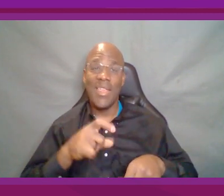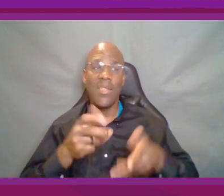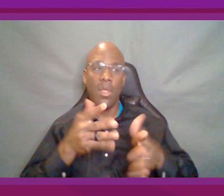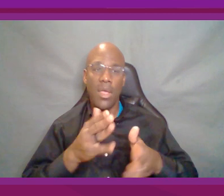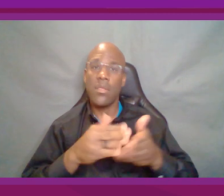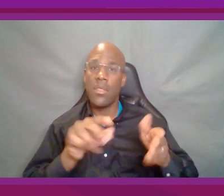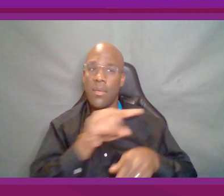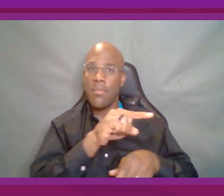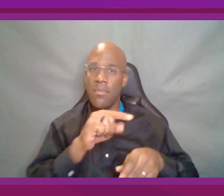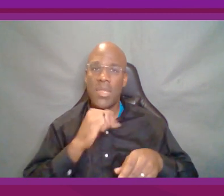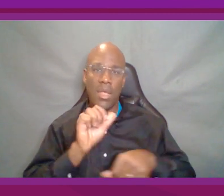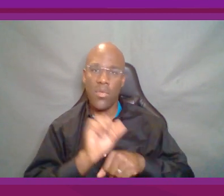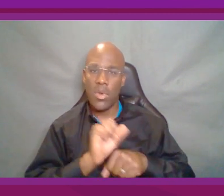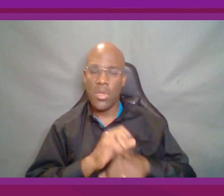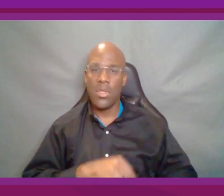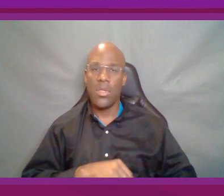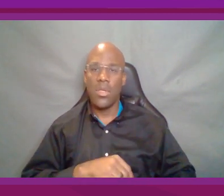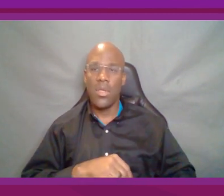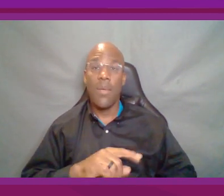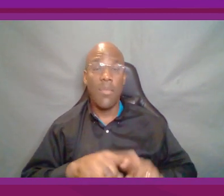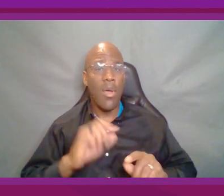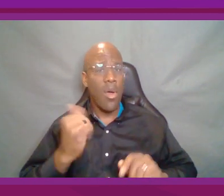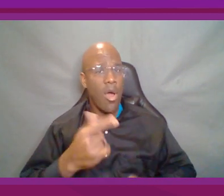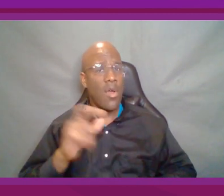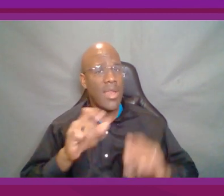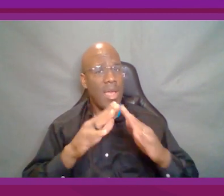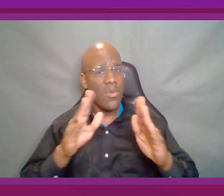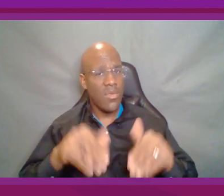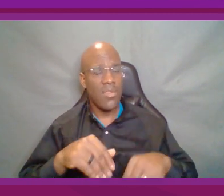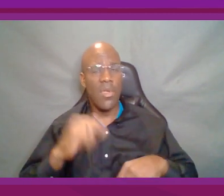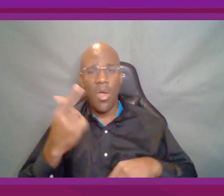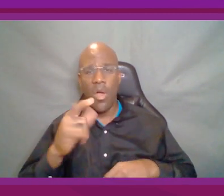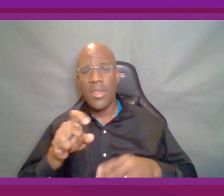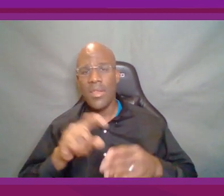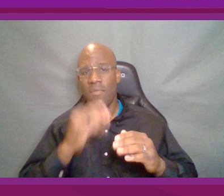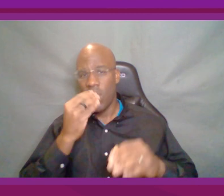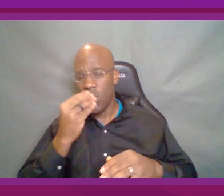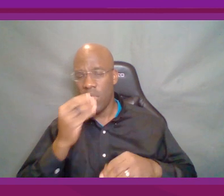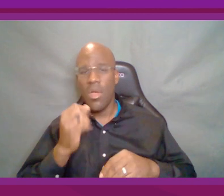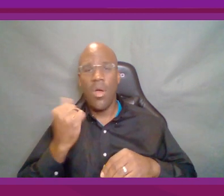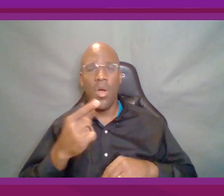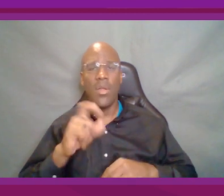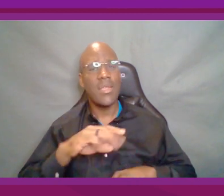we all need to be able to be housed, to have food on the table, to have our needs met